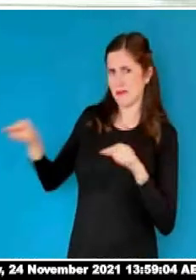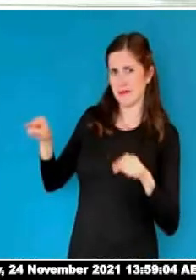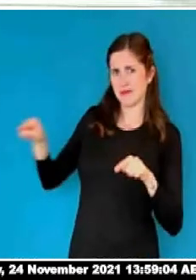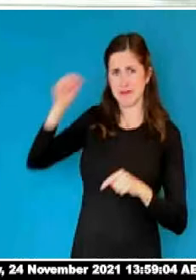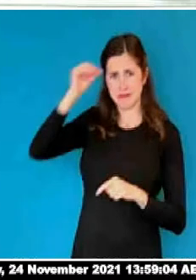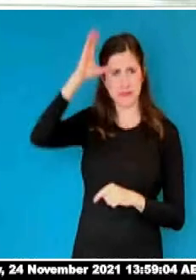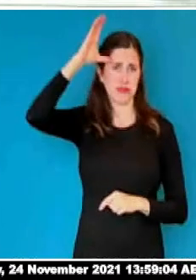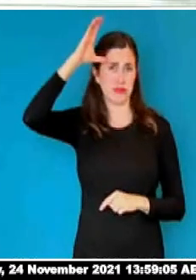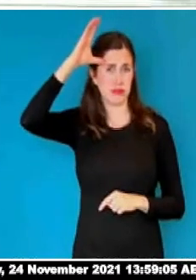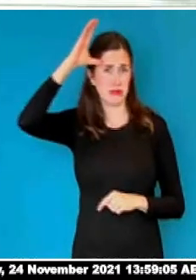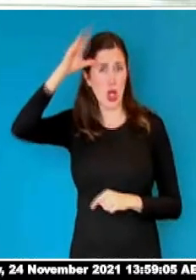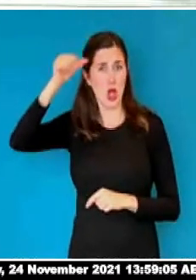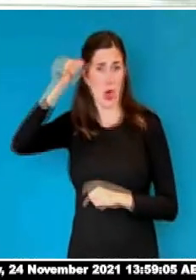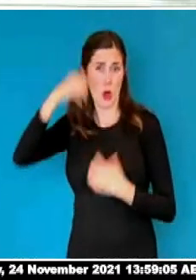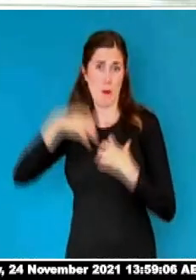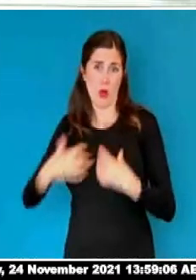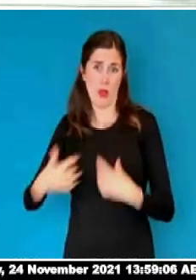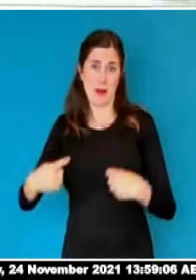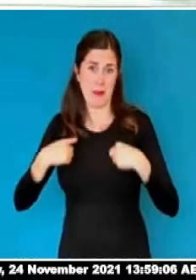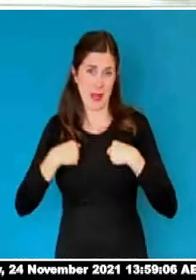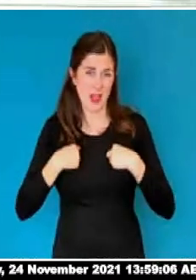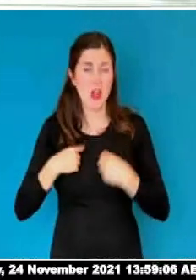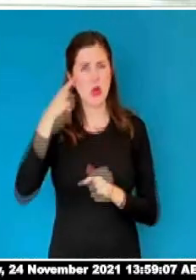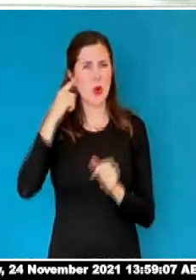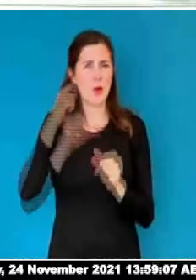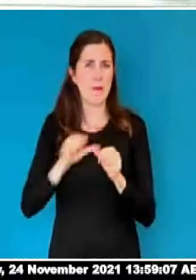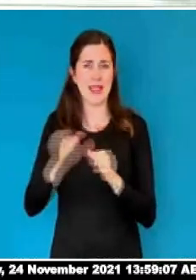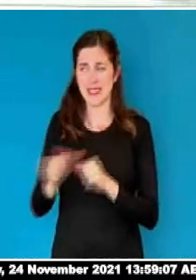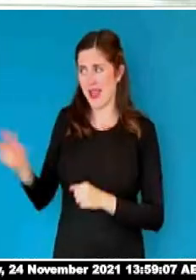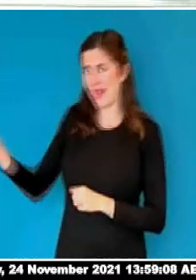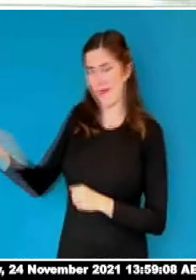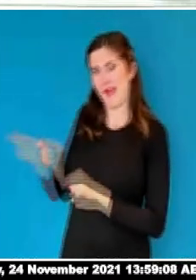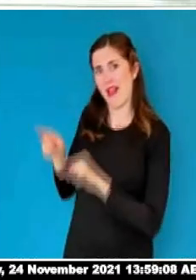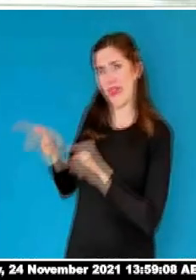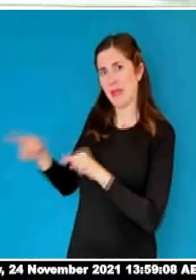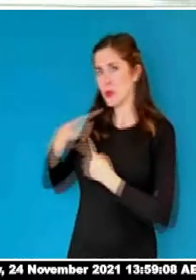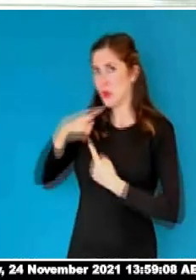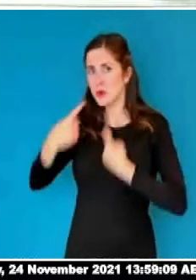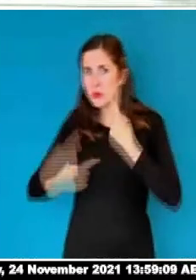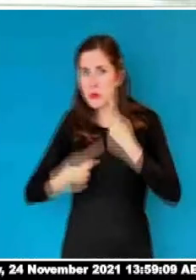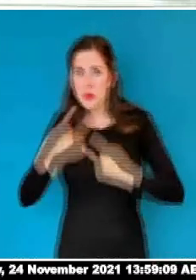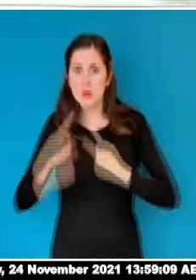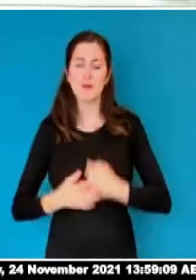far greater detail and we thought that would be of great assistance today. Well, thank you for that clarification.